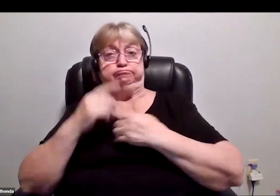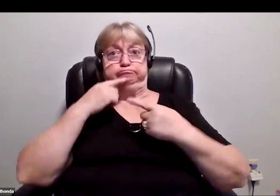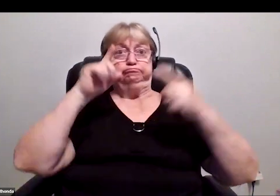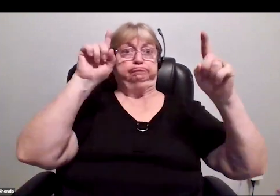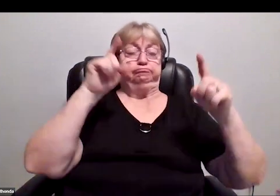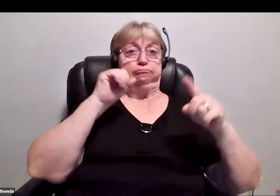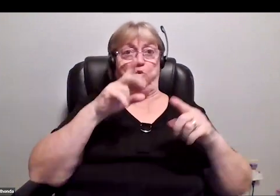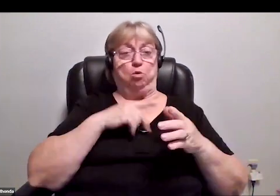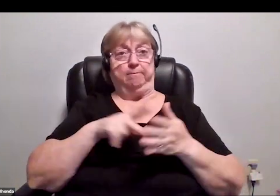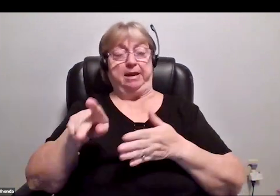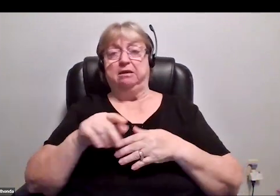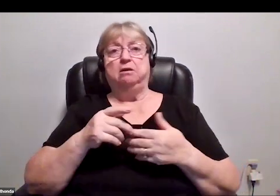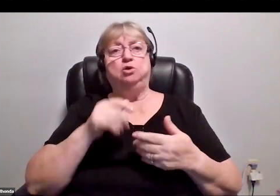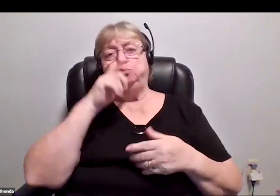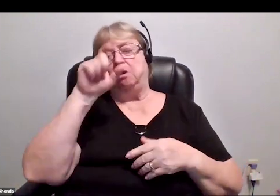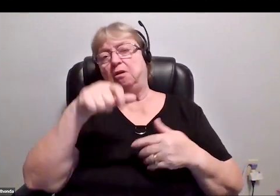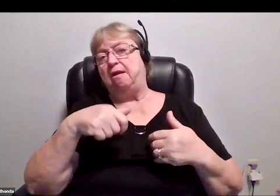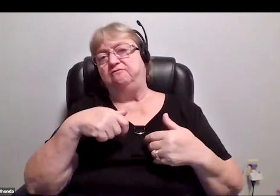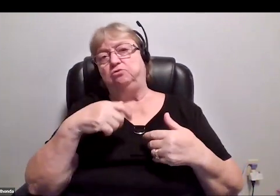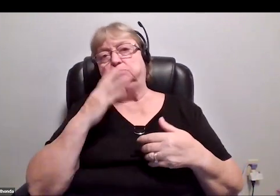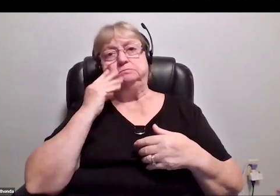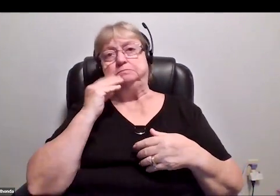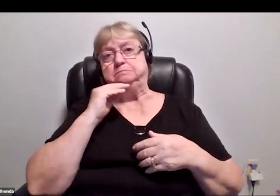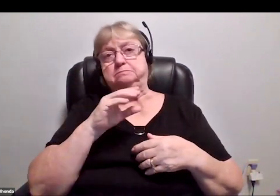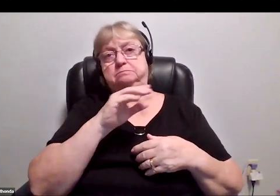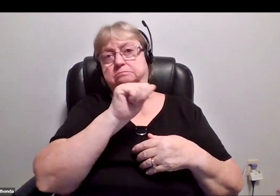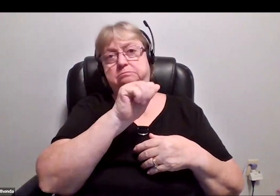You do not have to be disabled to experience ableism.